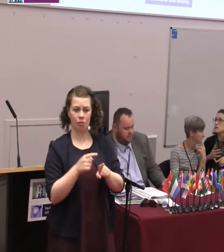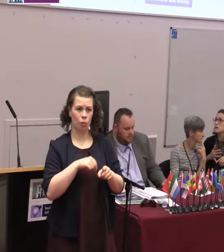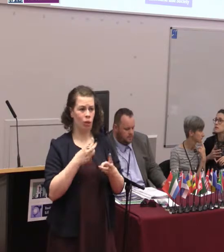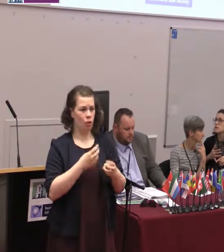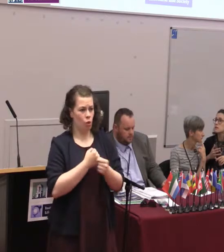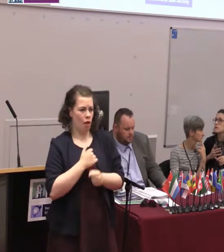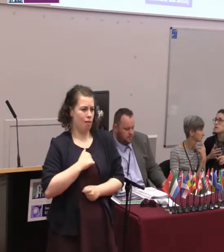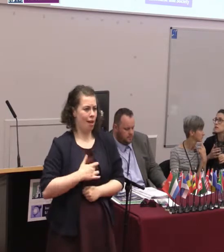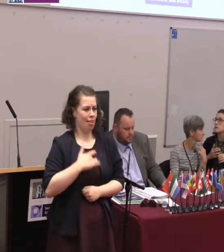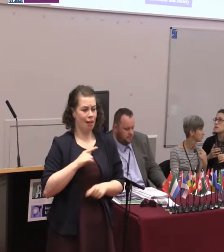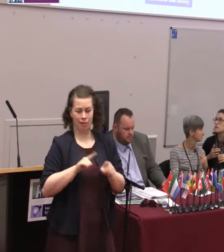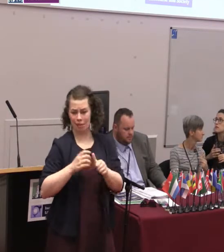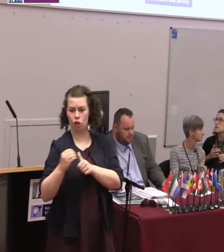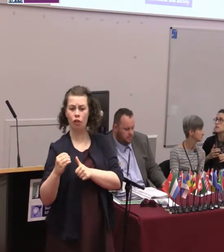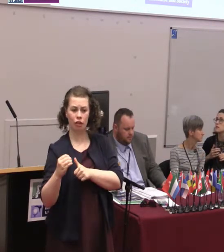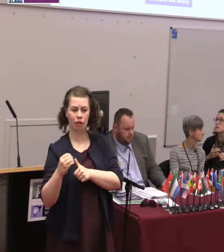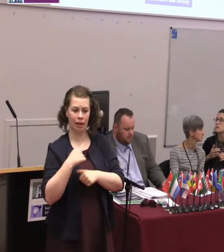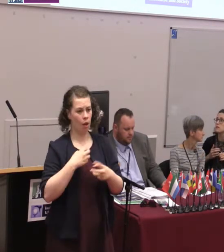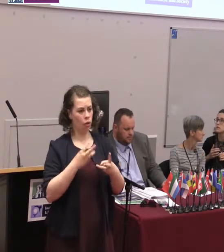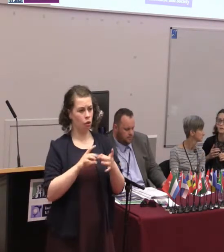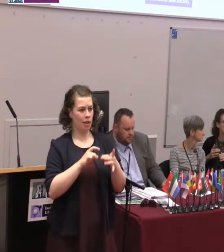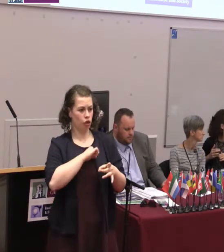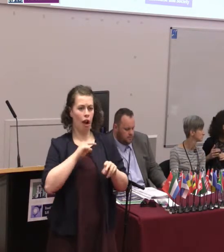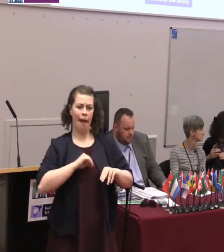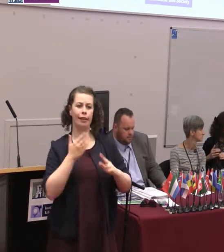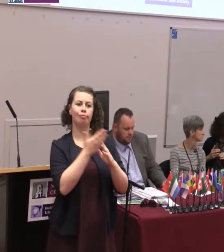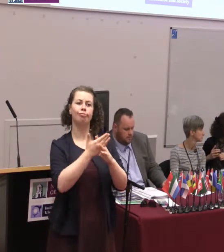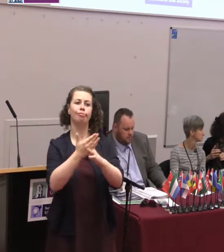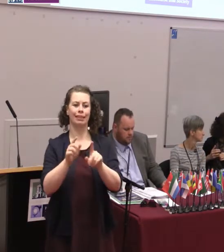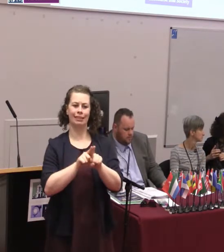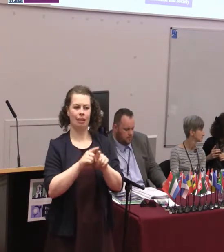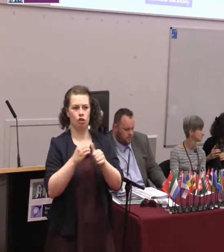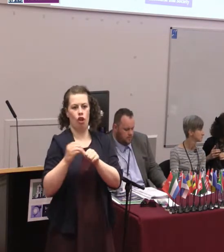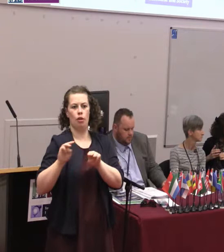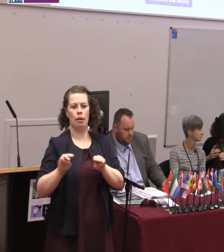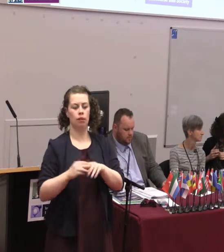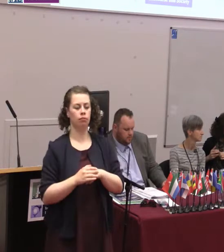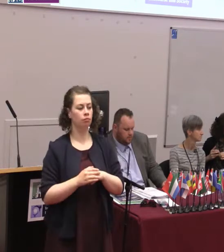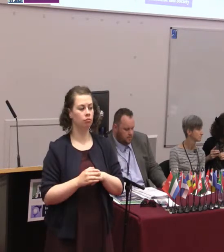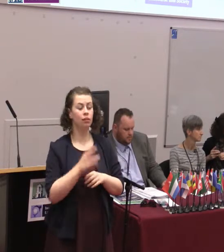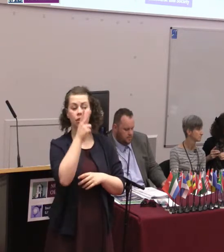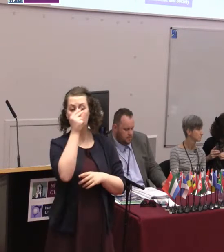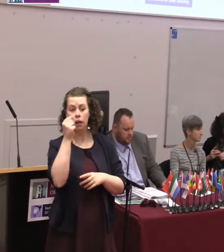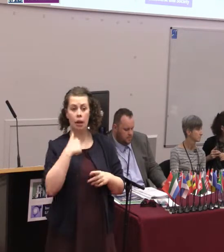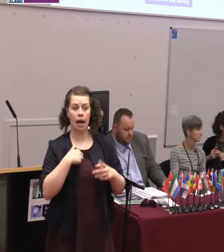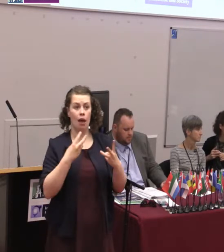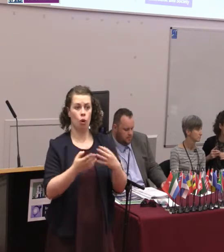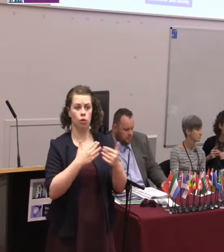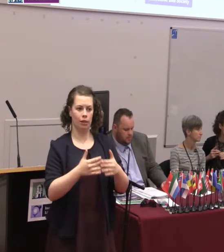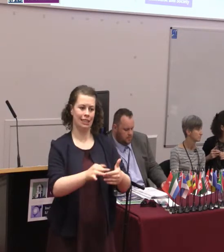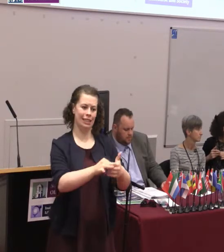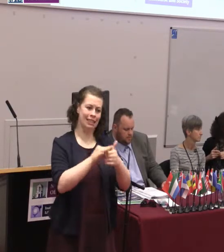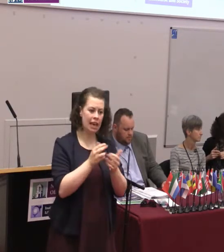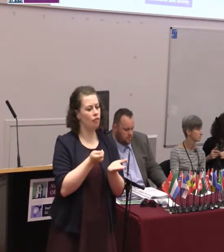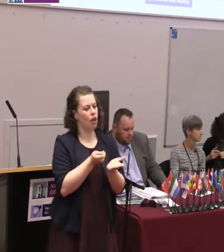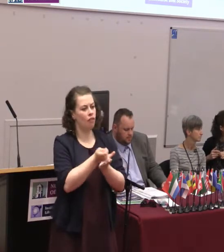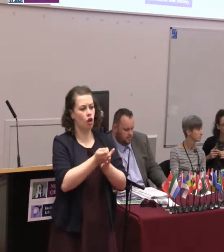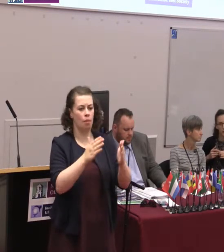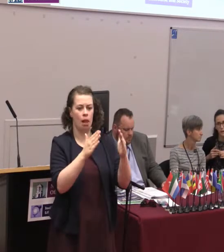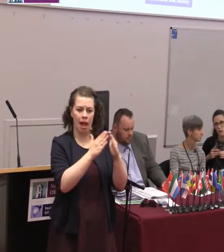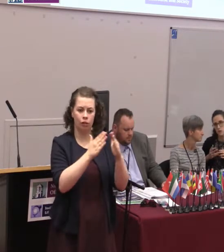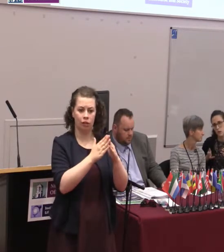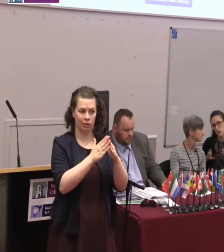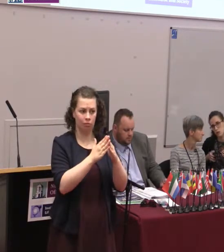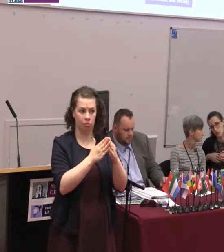and make things available for disabled people, such as, safe and affordable housing, different